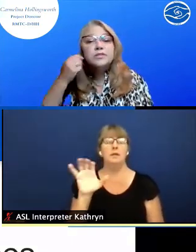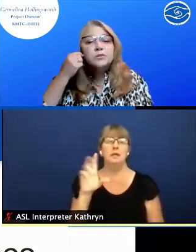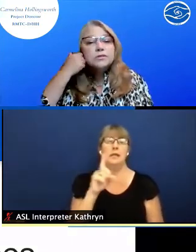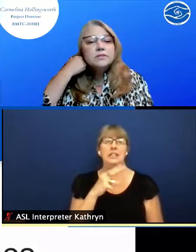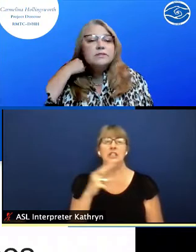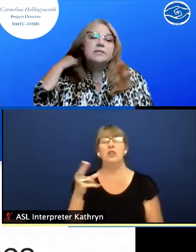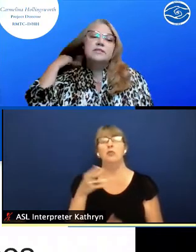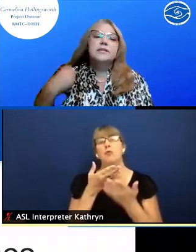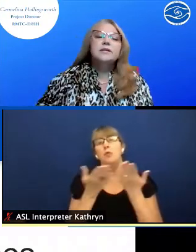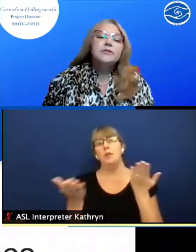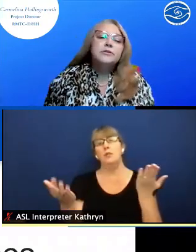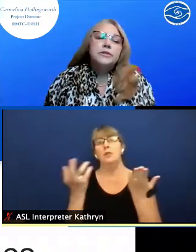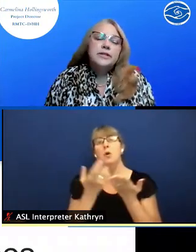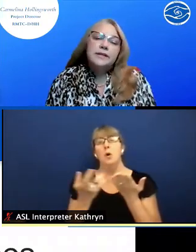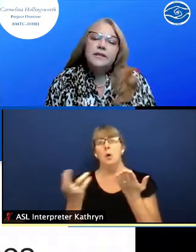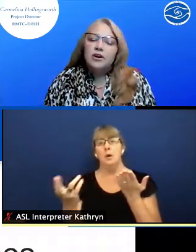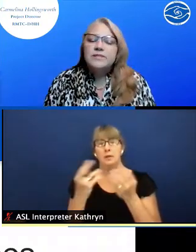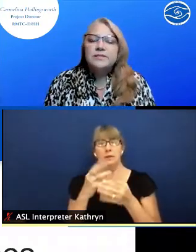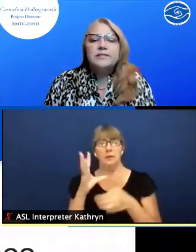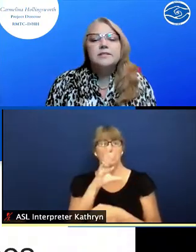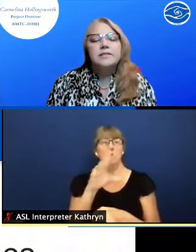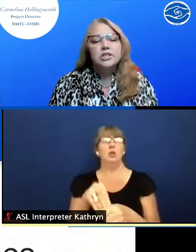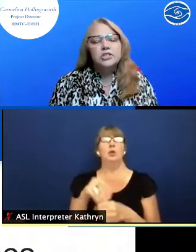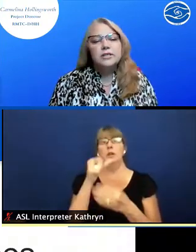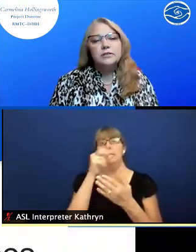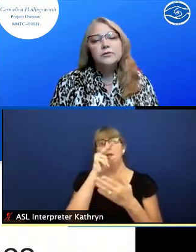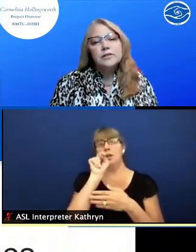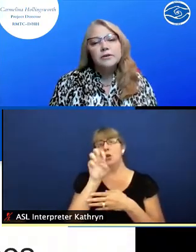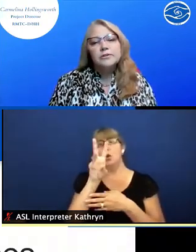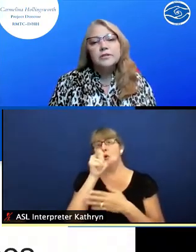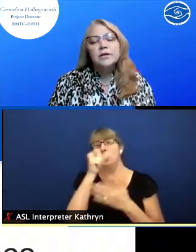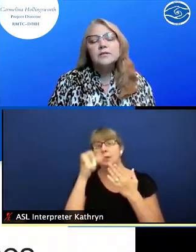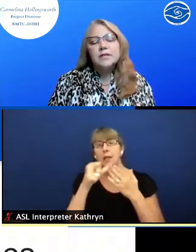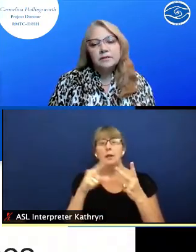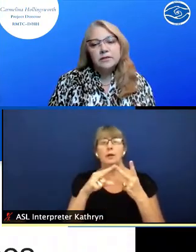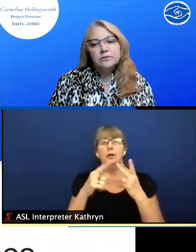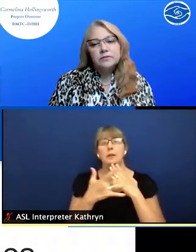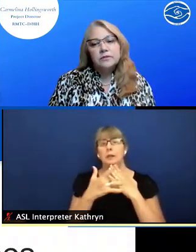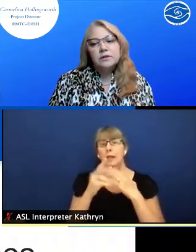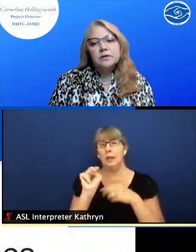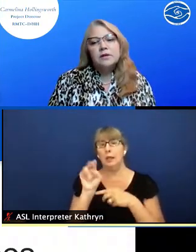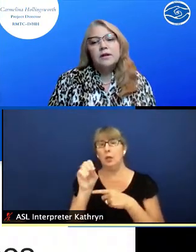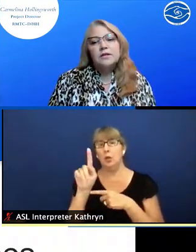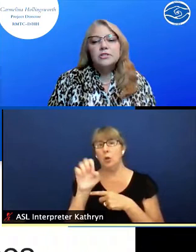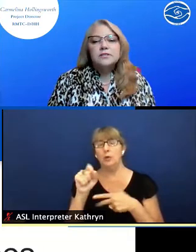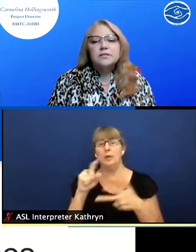sources isn't included in the RMTC-D/HH e-newsletters, Tech Notes, and Just in Time